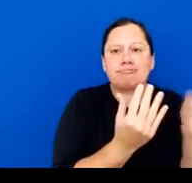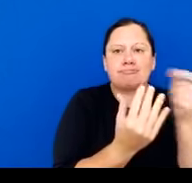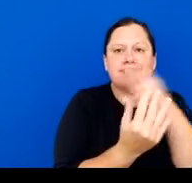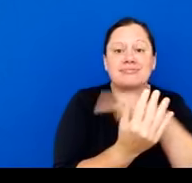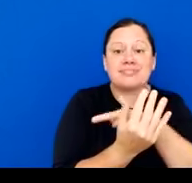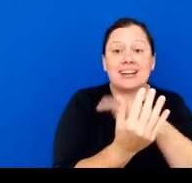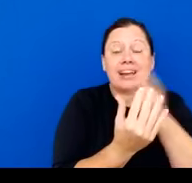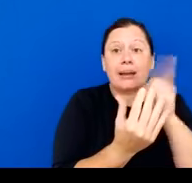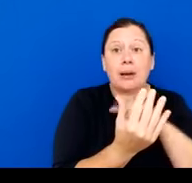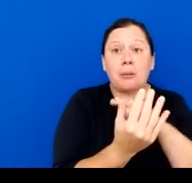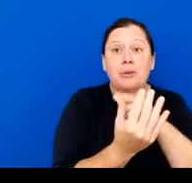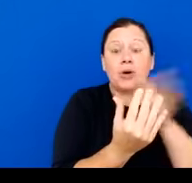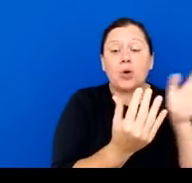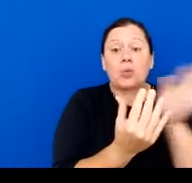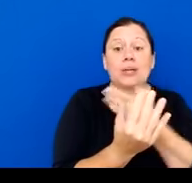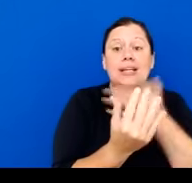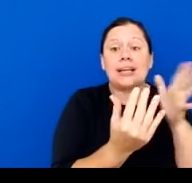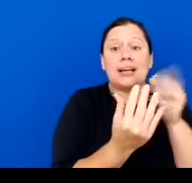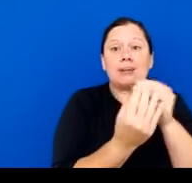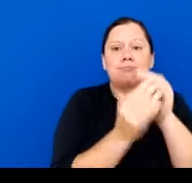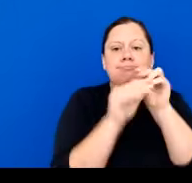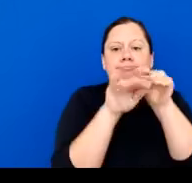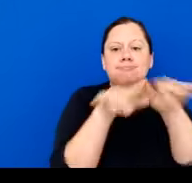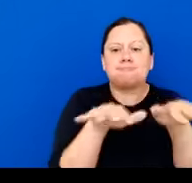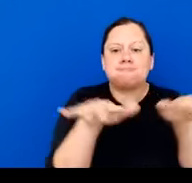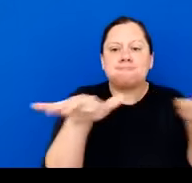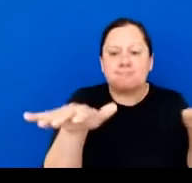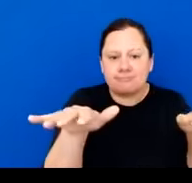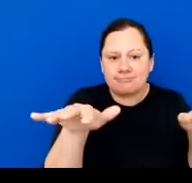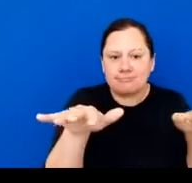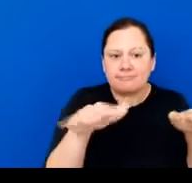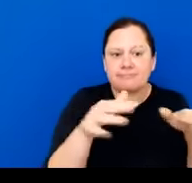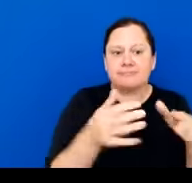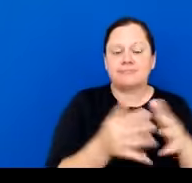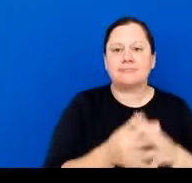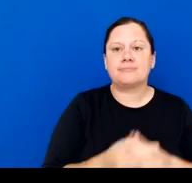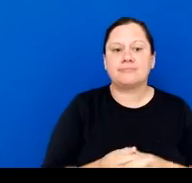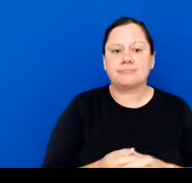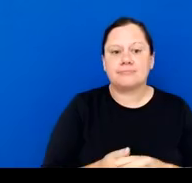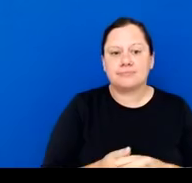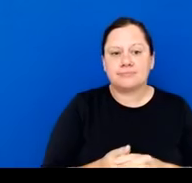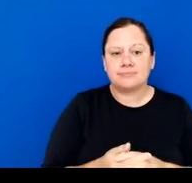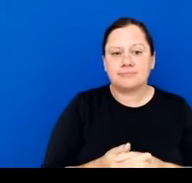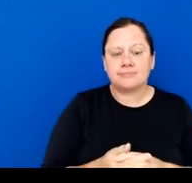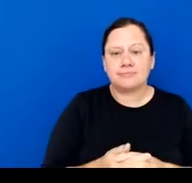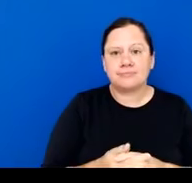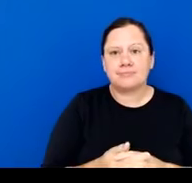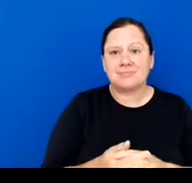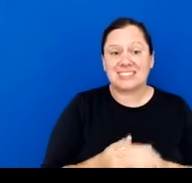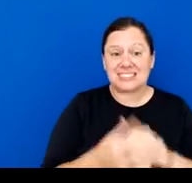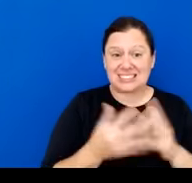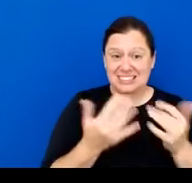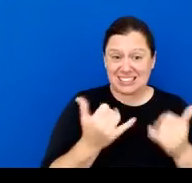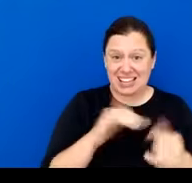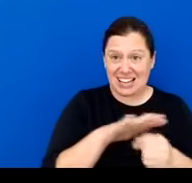right now everything that we're seeing is well interior and that we are not we don't see anything that is going to be a direct